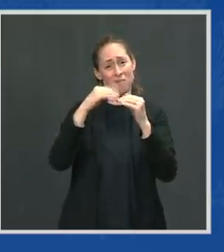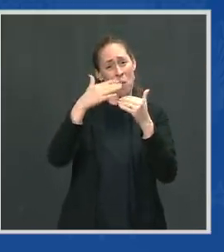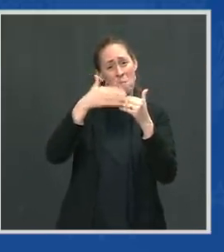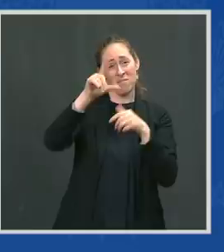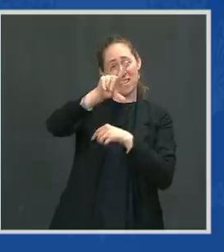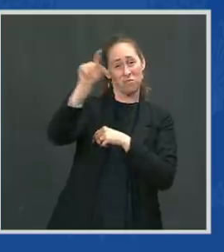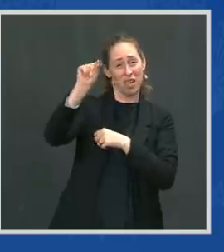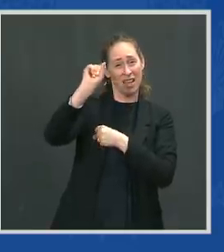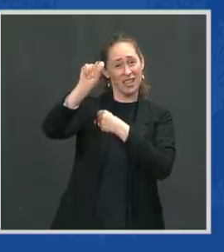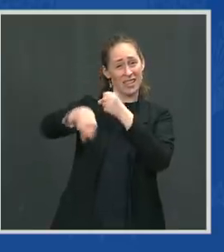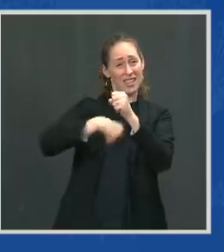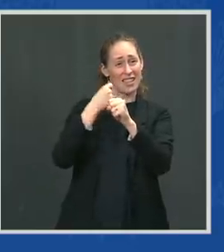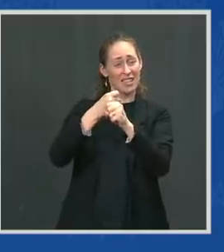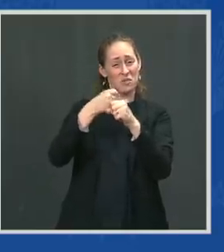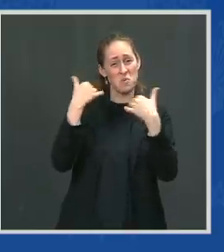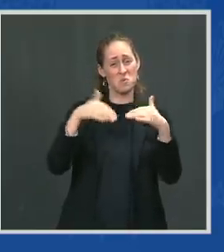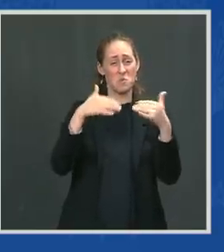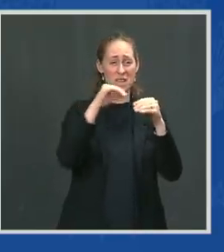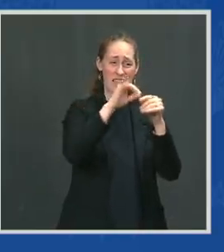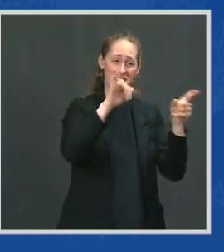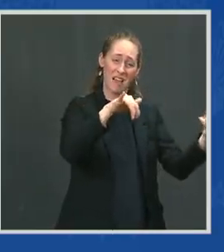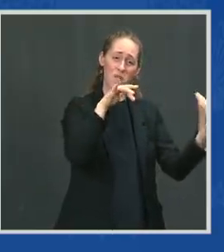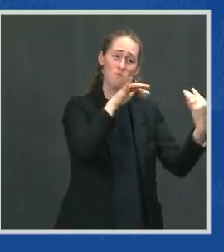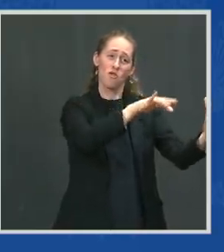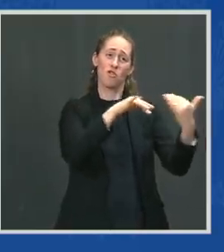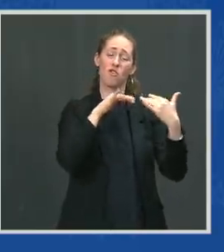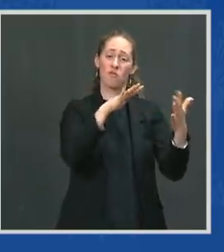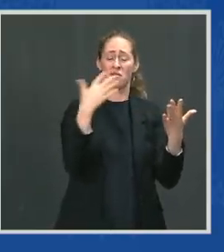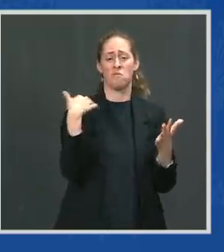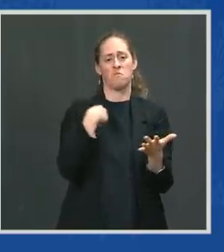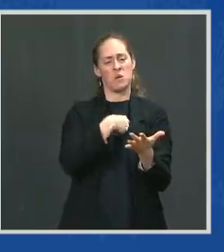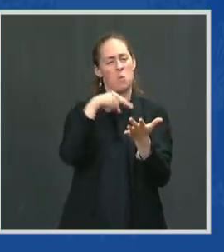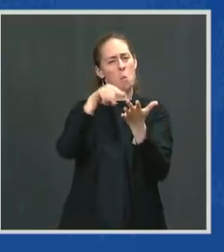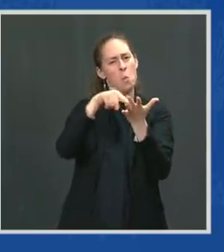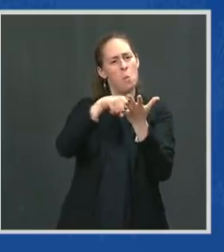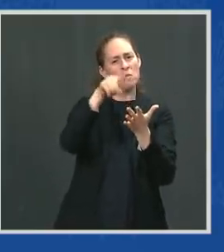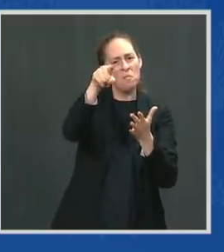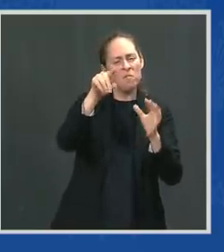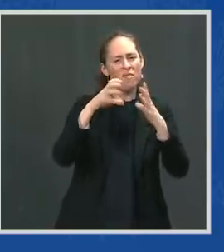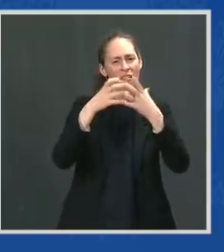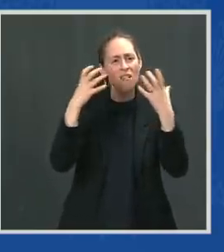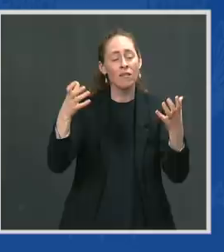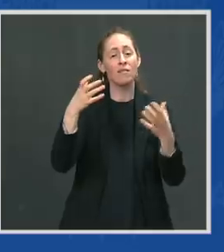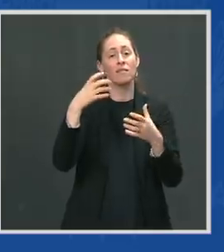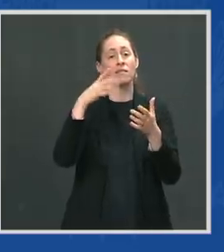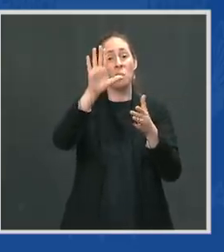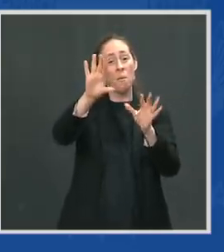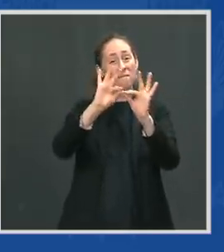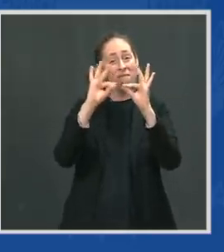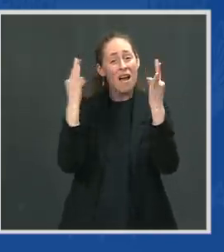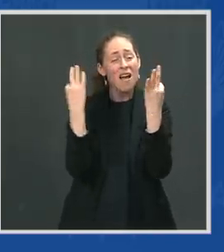We as a nation are forever indebted to them and to their families. You all know that less than 1 percent of Americans